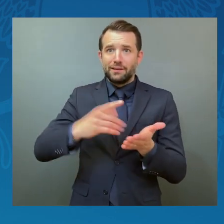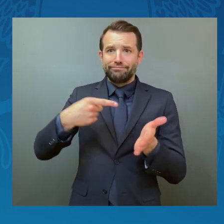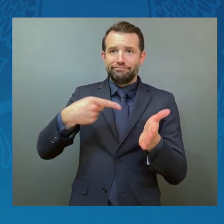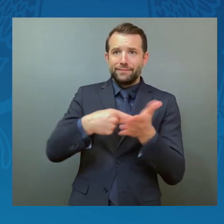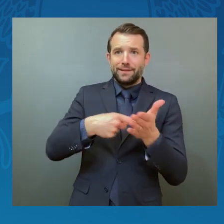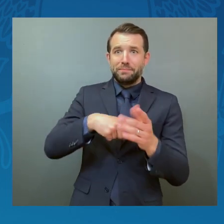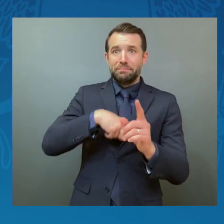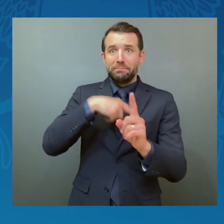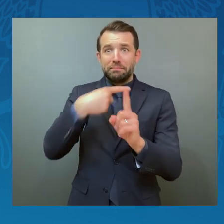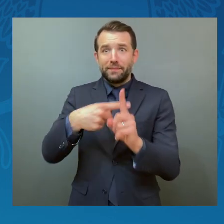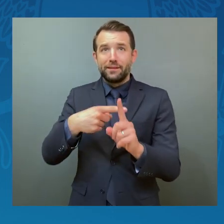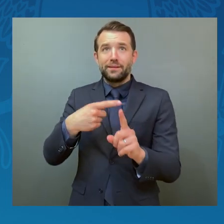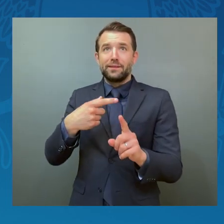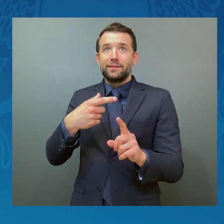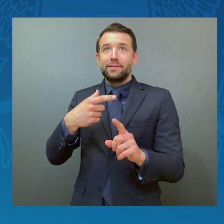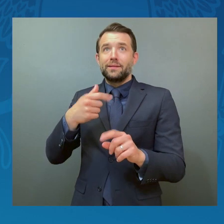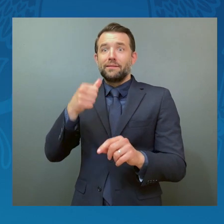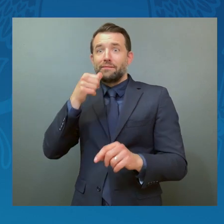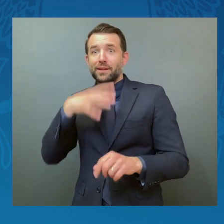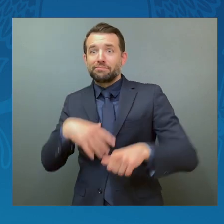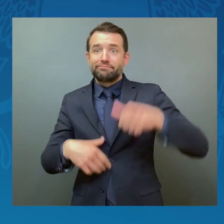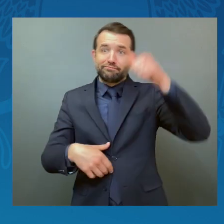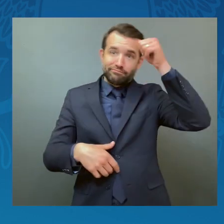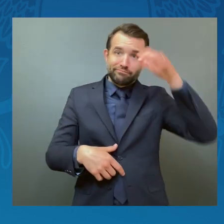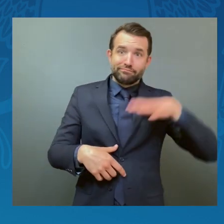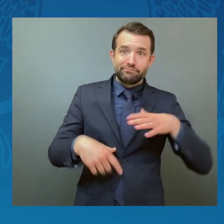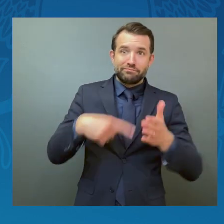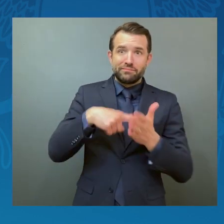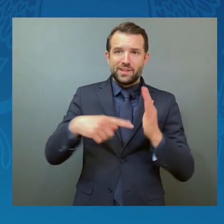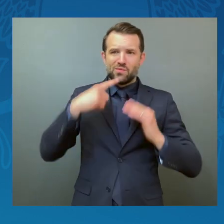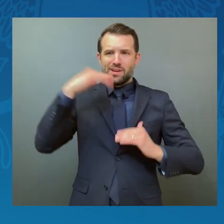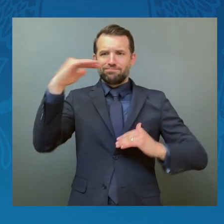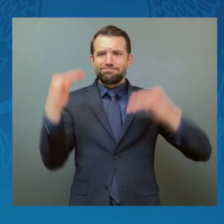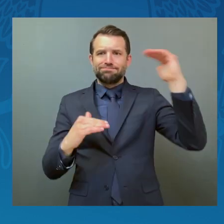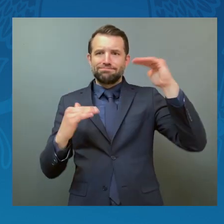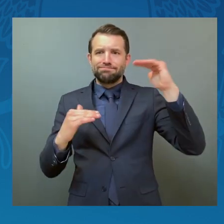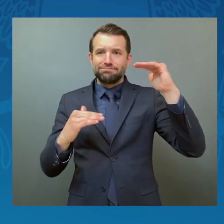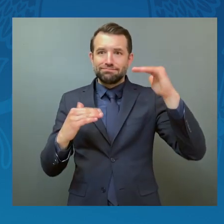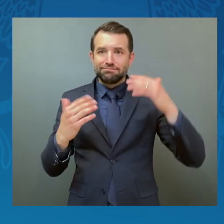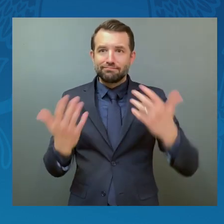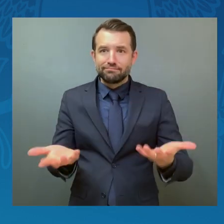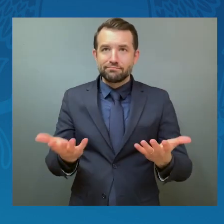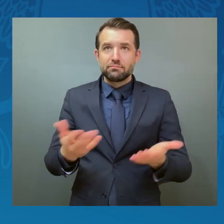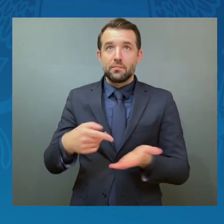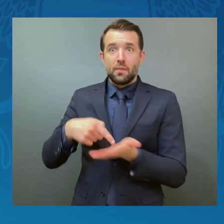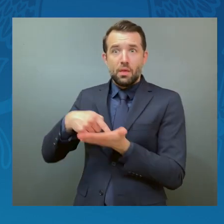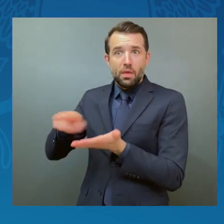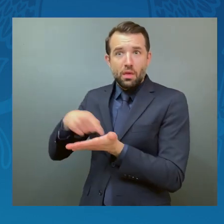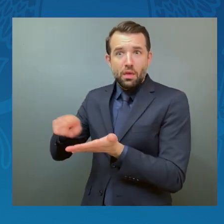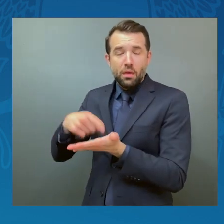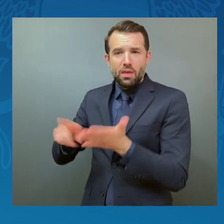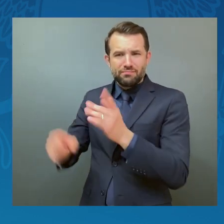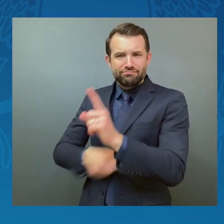and medical debt poses a unique threat to women's health and economic security. Third, young people.